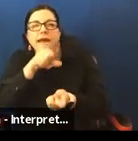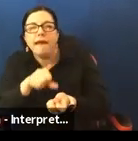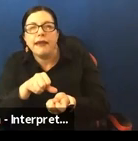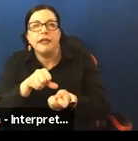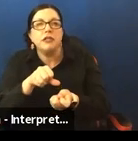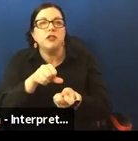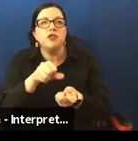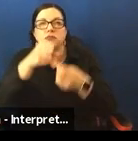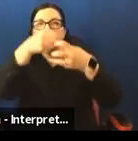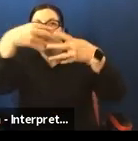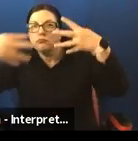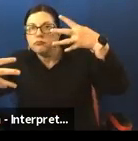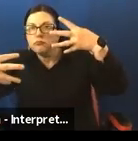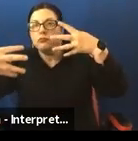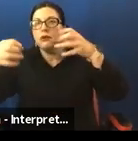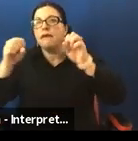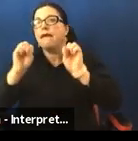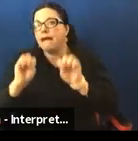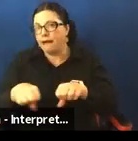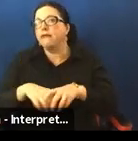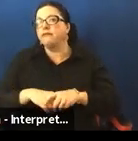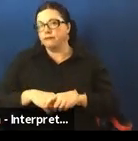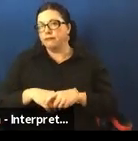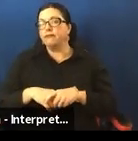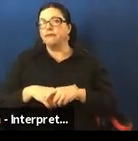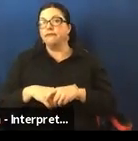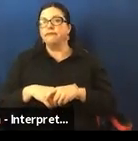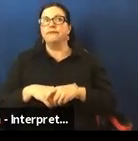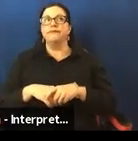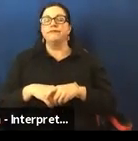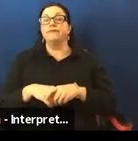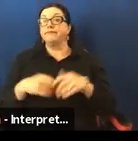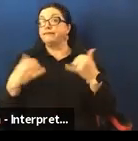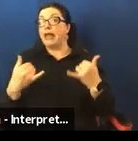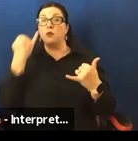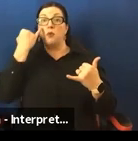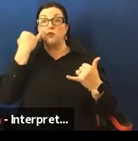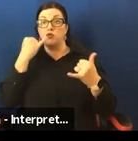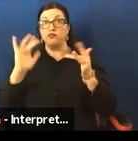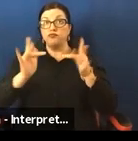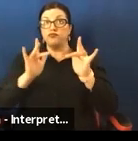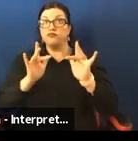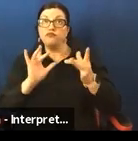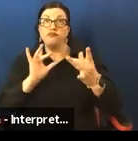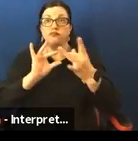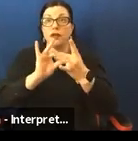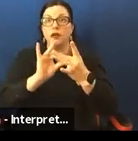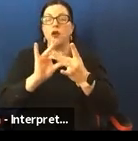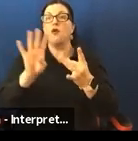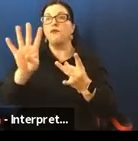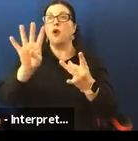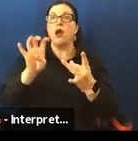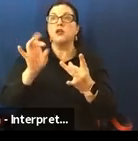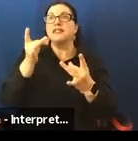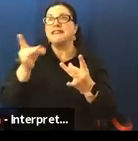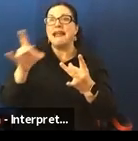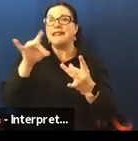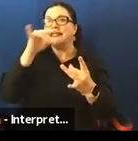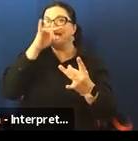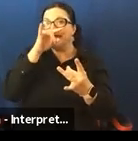Jason Williams: You can actually see that right now there are 400 kids between the ages of 13 and 18 in foster care and 400 kids between the ages of five and eight in foster care and